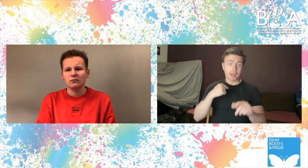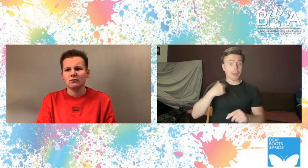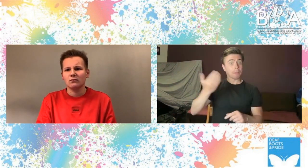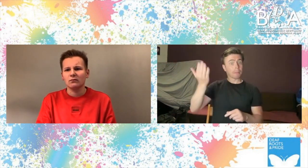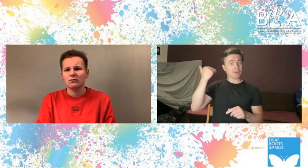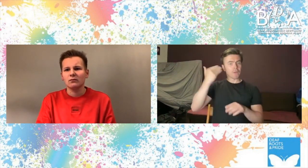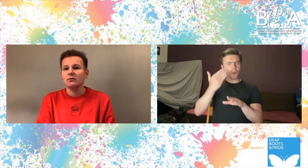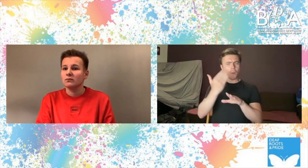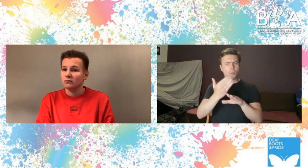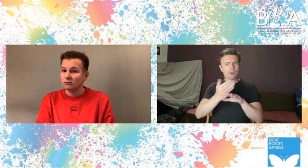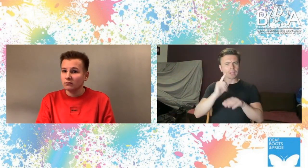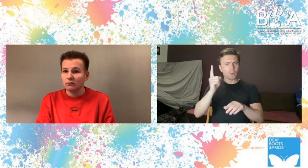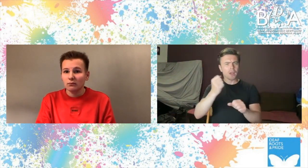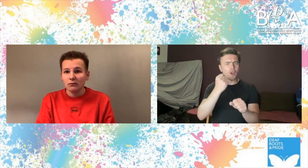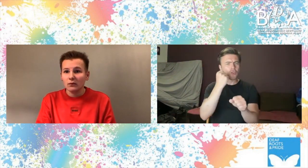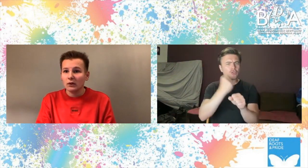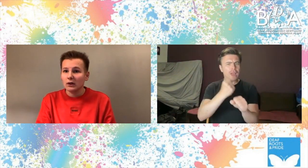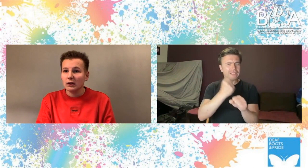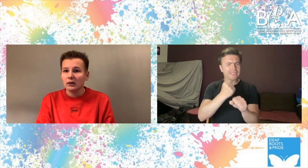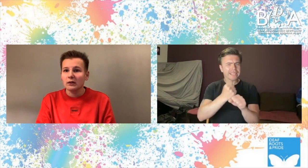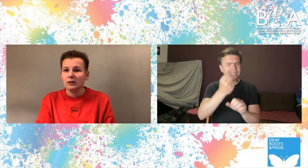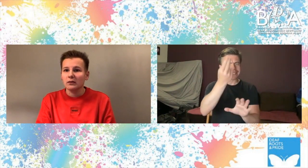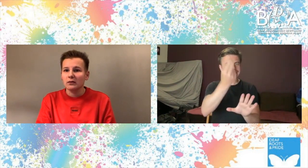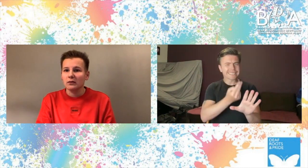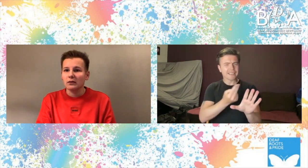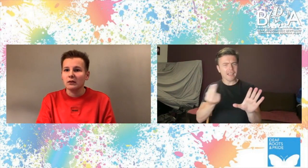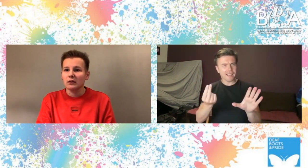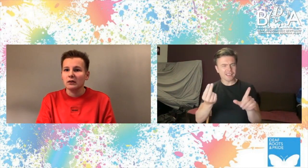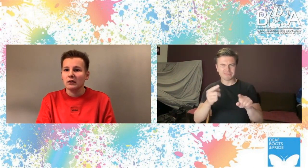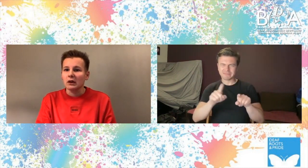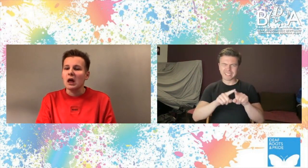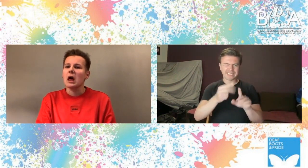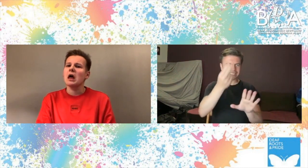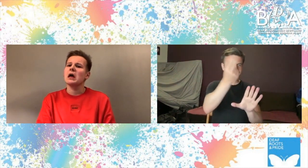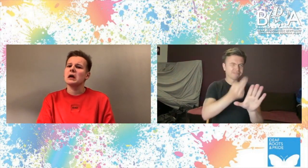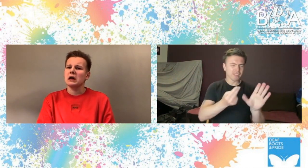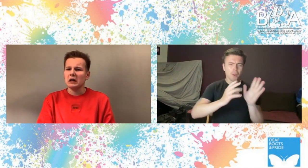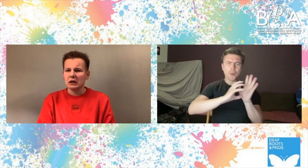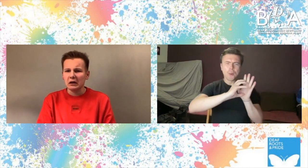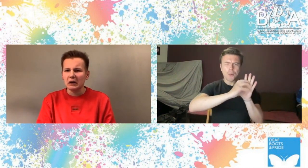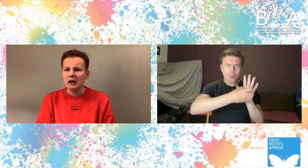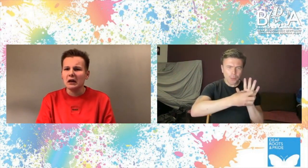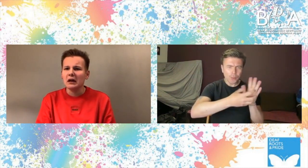always been a filmmaker. I used to work as a graphic designer originally,